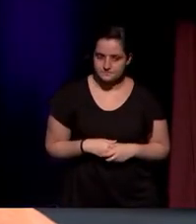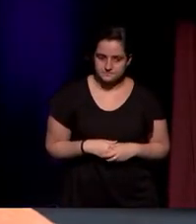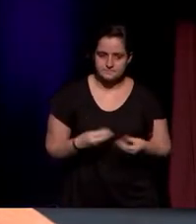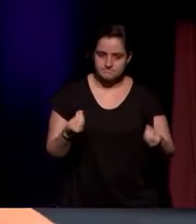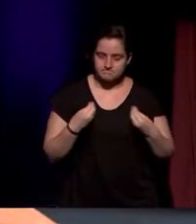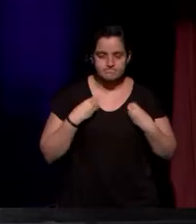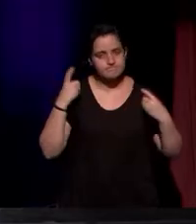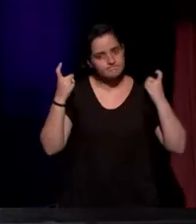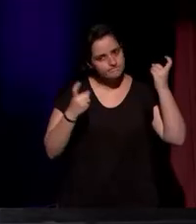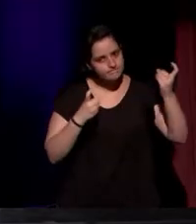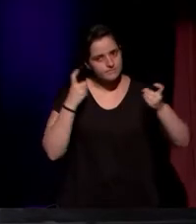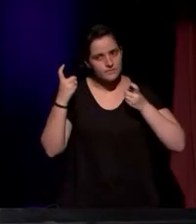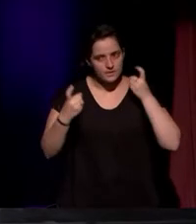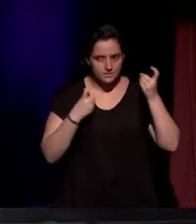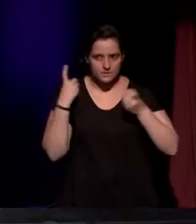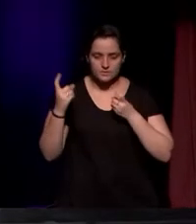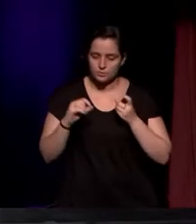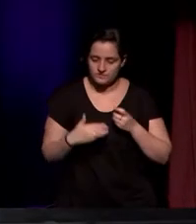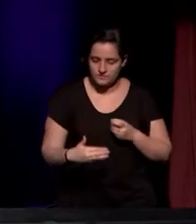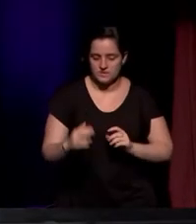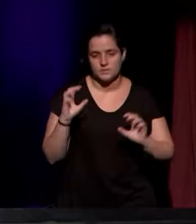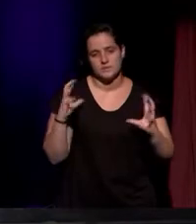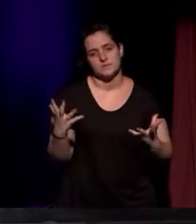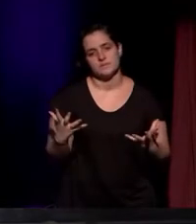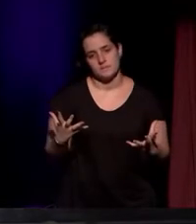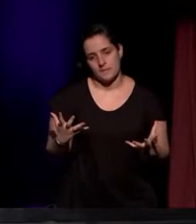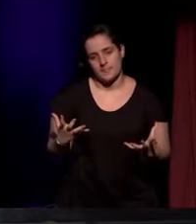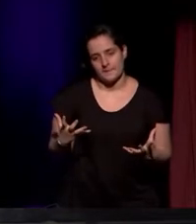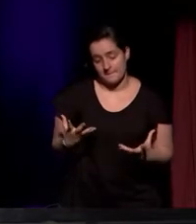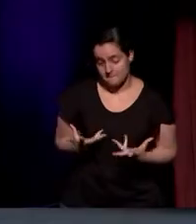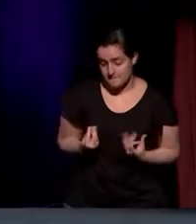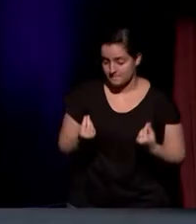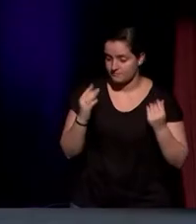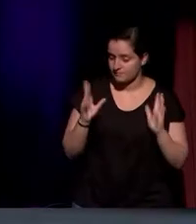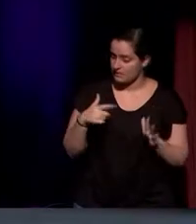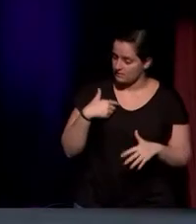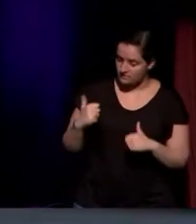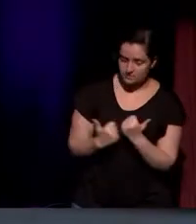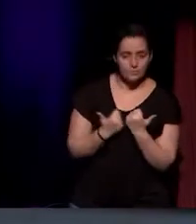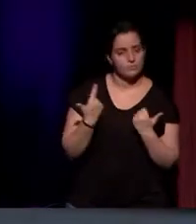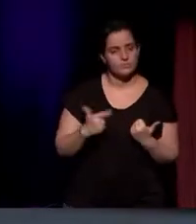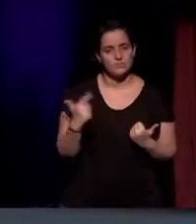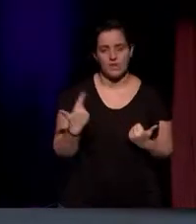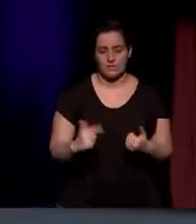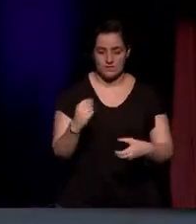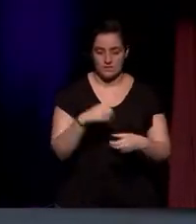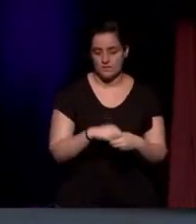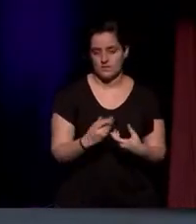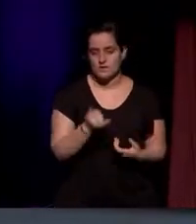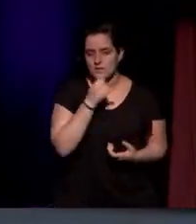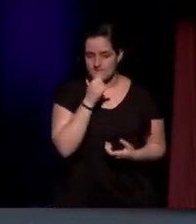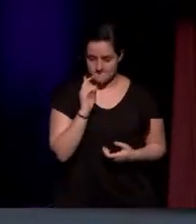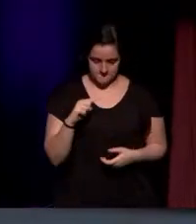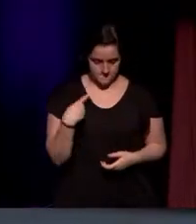with what is happening, and often we do not have the support there from within. I will give an example, our president,